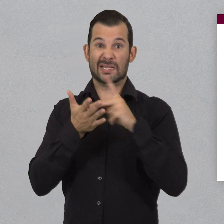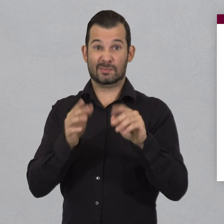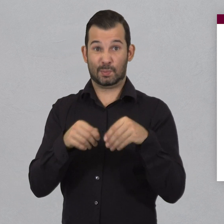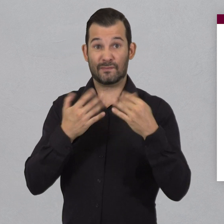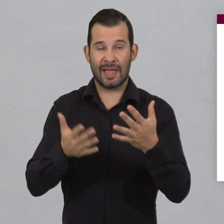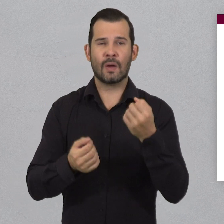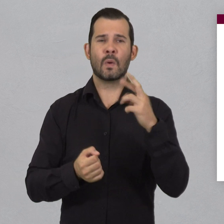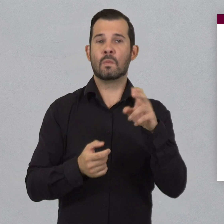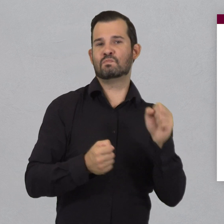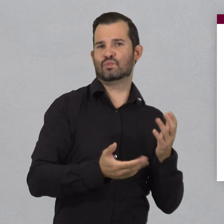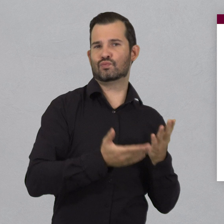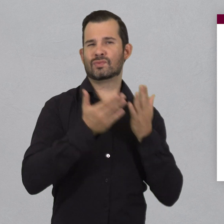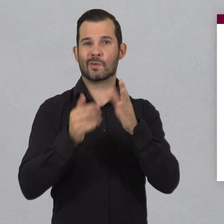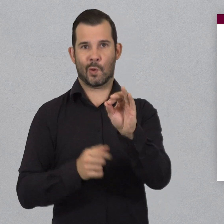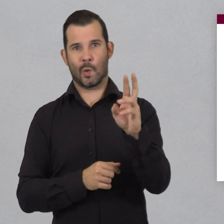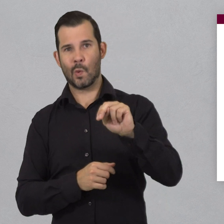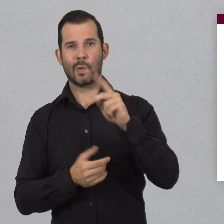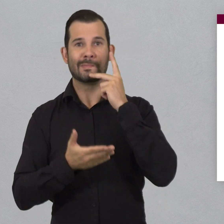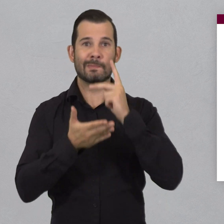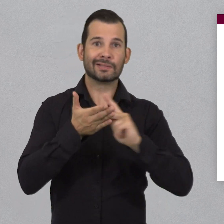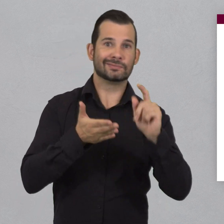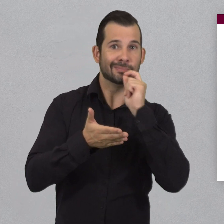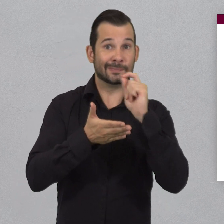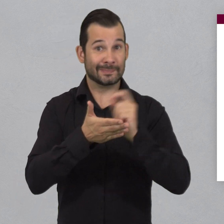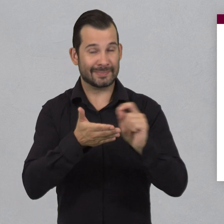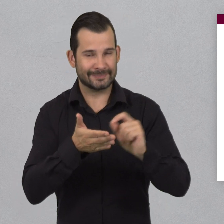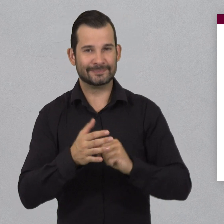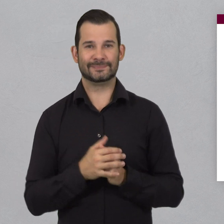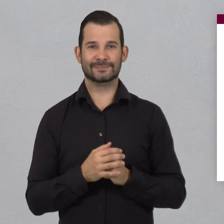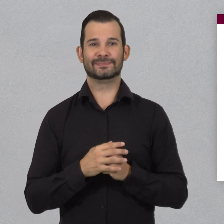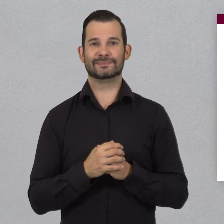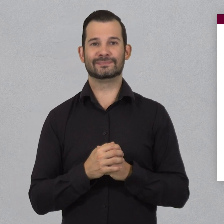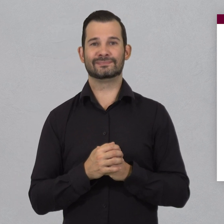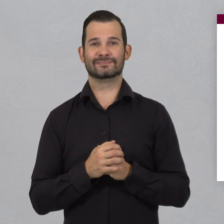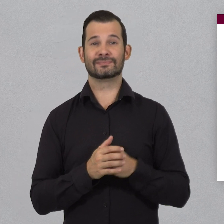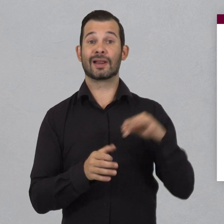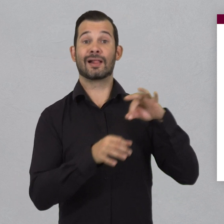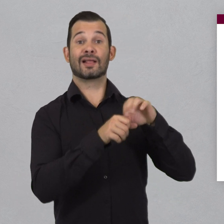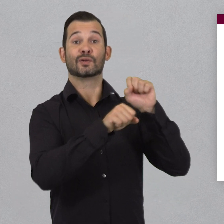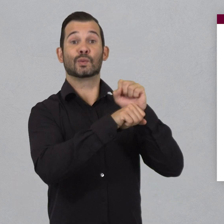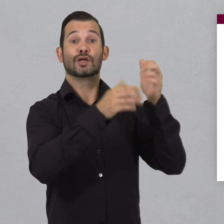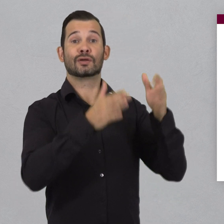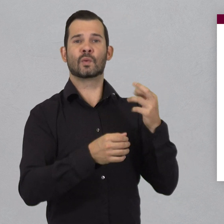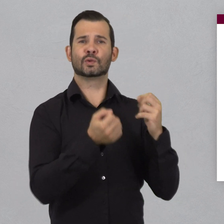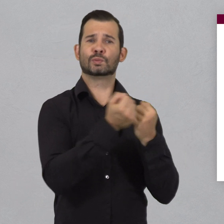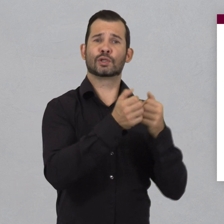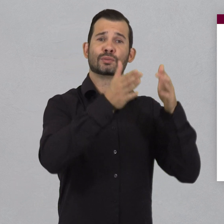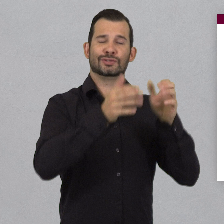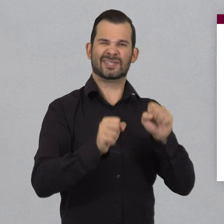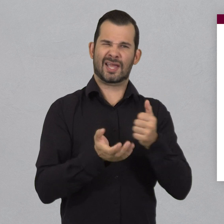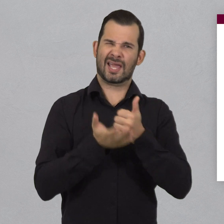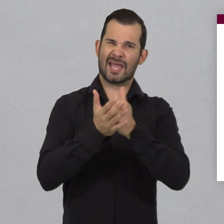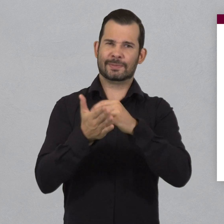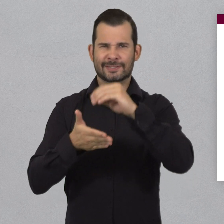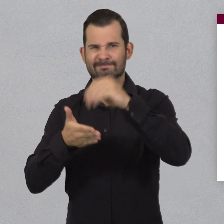pencil provided, or you can bring your own pen or pencil. An election worker or a support person can